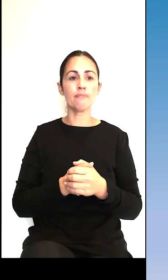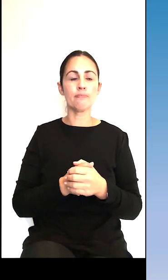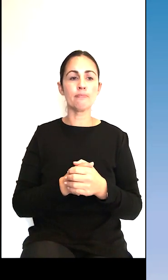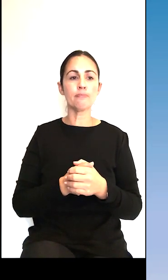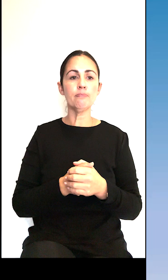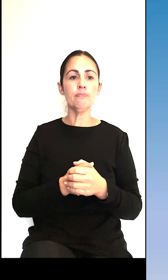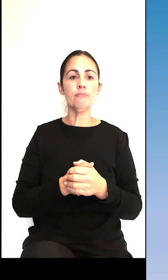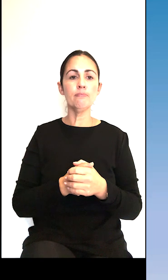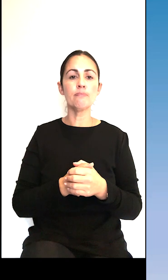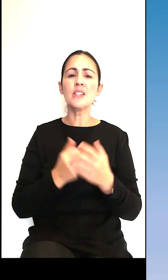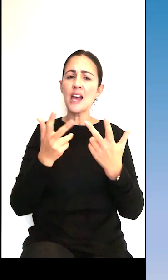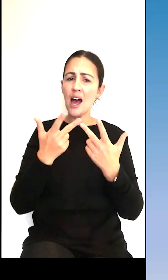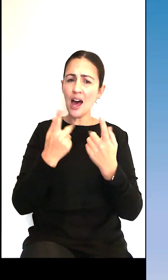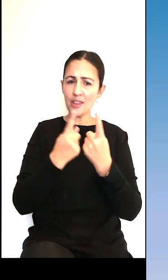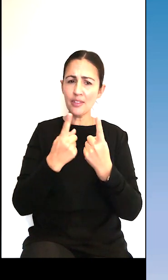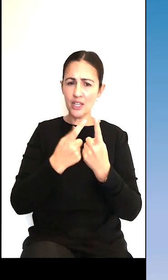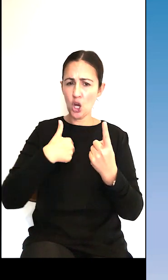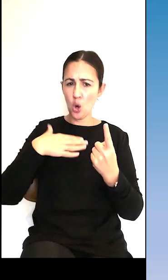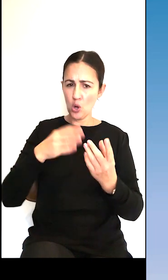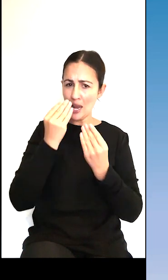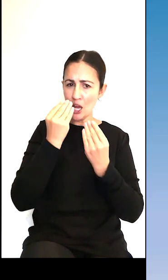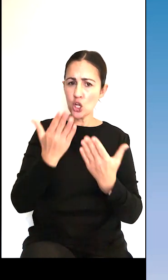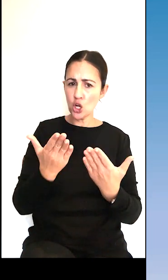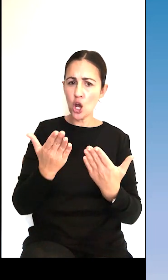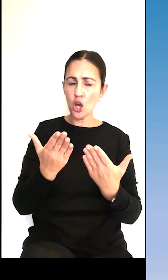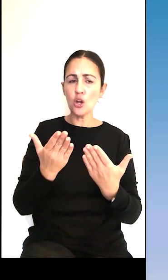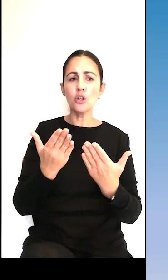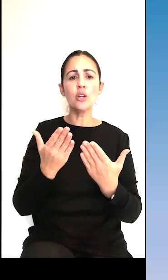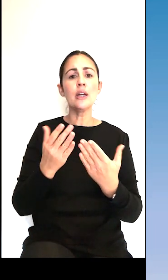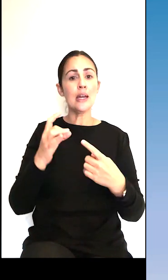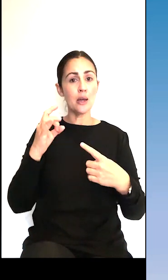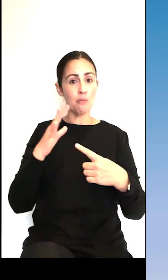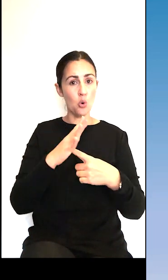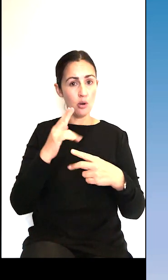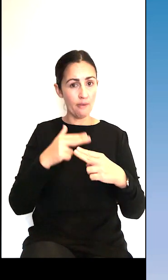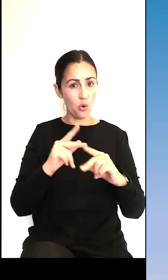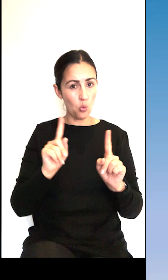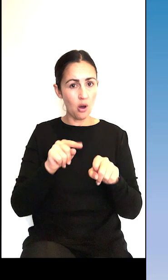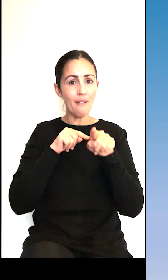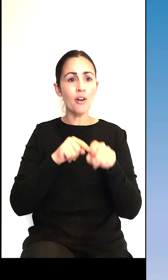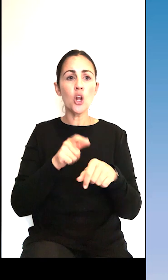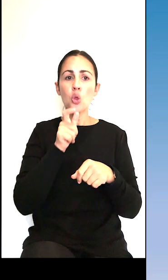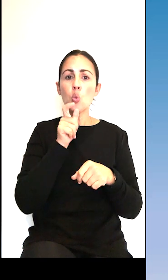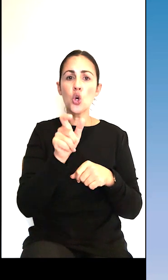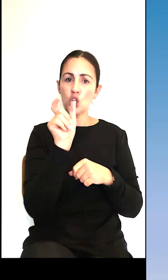And the final point on this slide - it's also important to note that the terms and documents used to